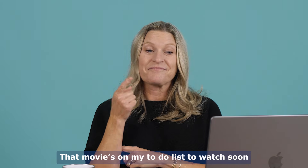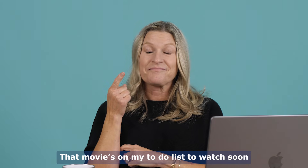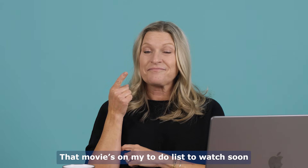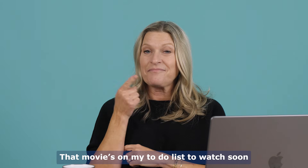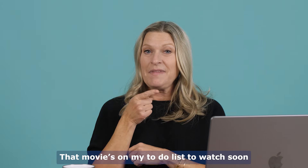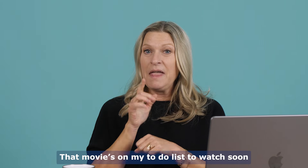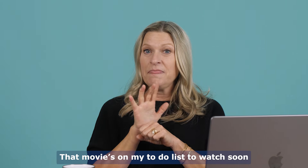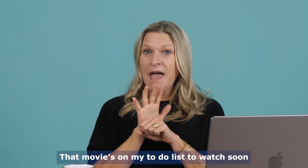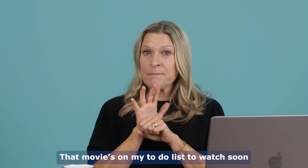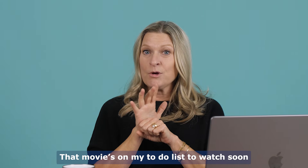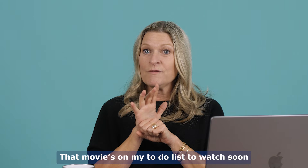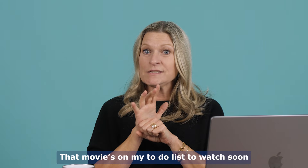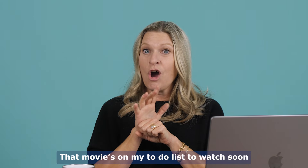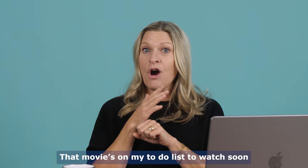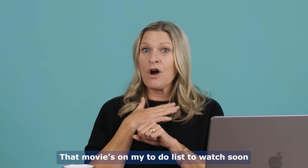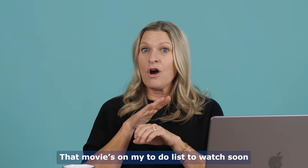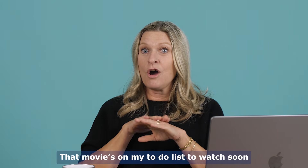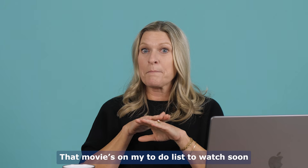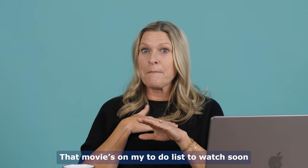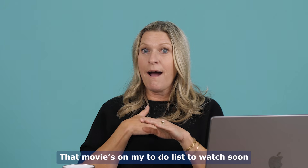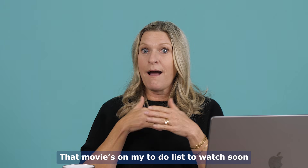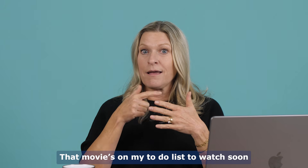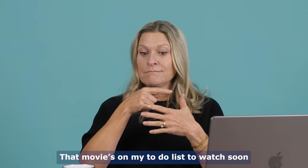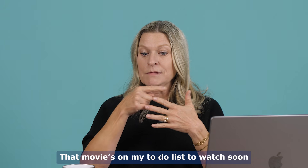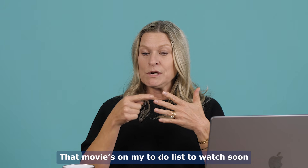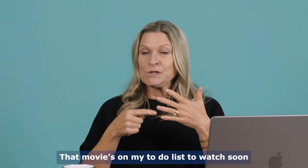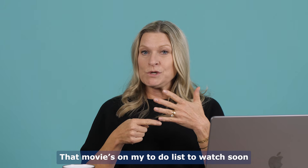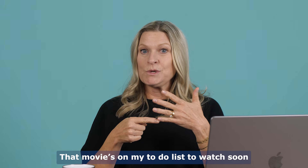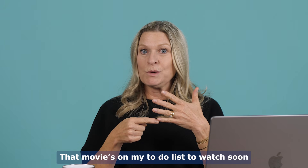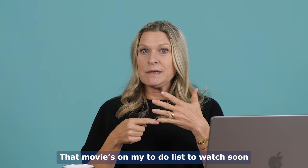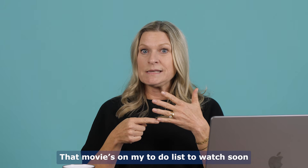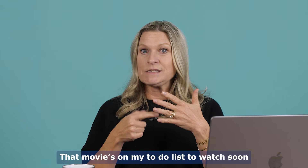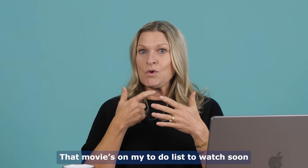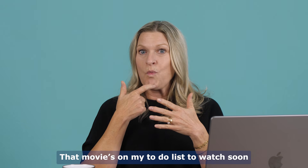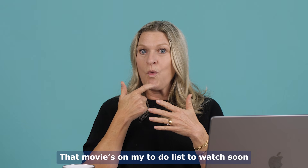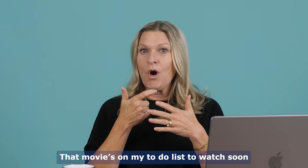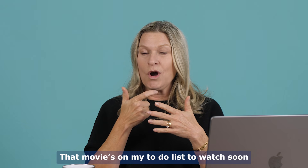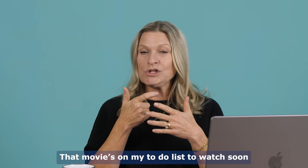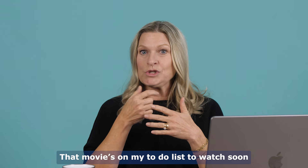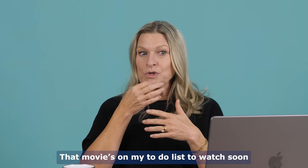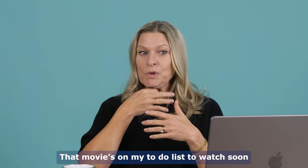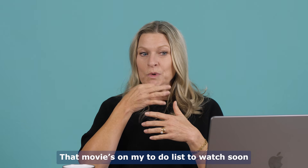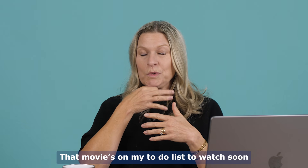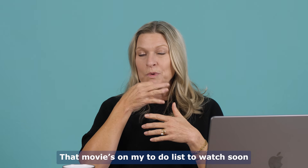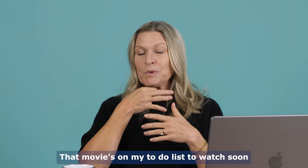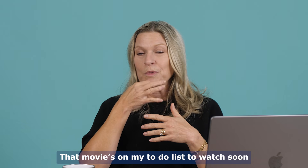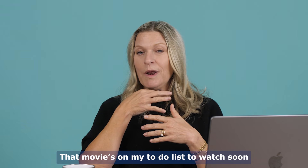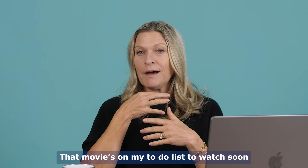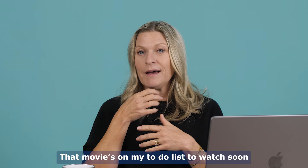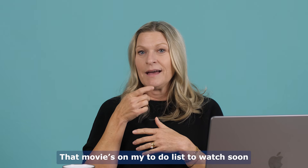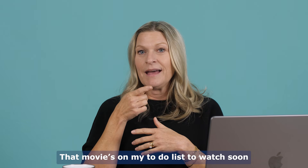That movie’s on my to do list to watch soon